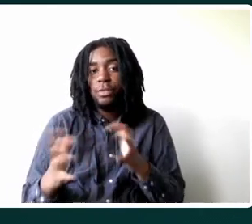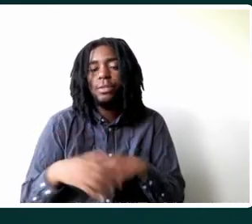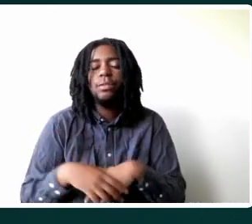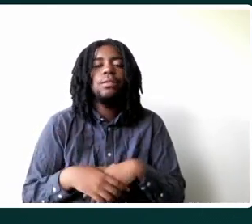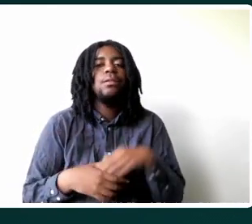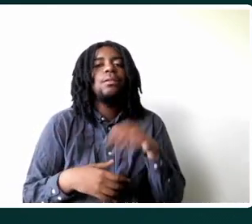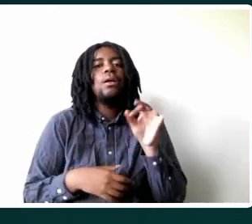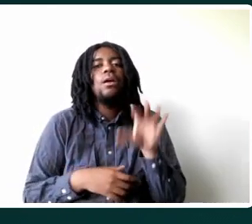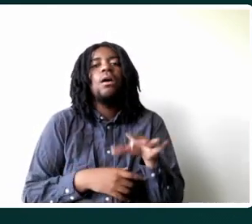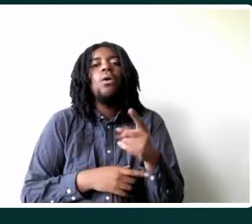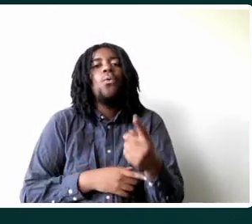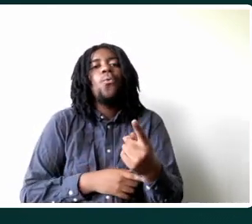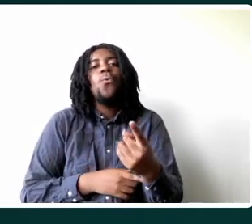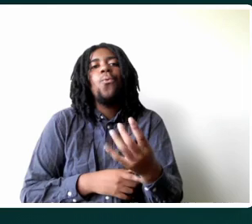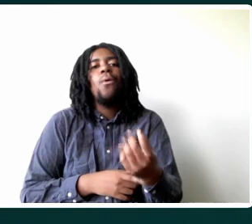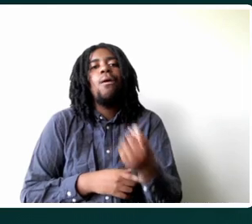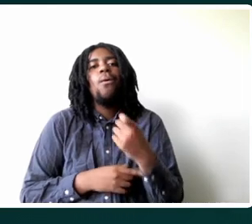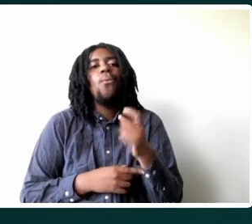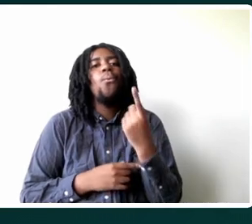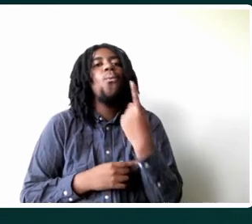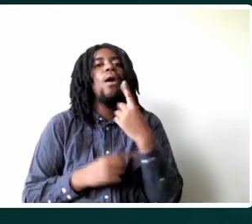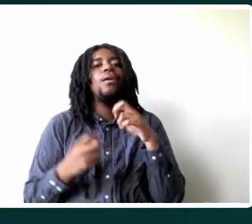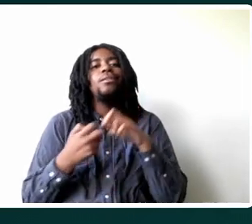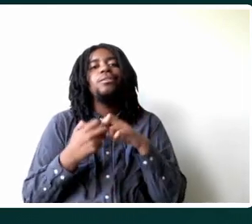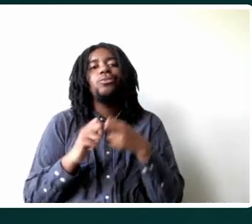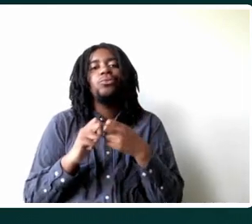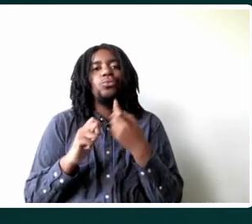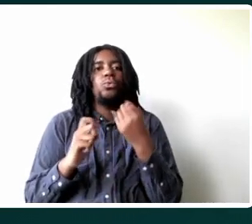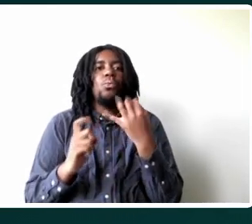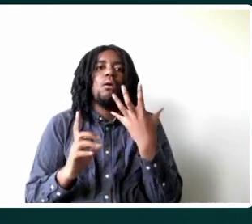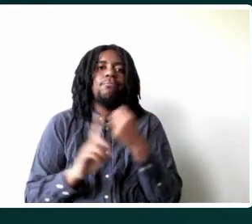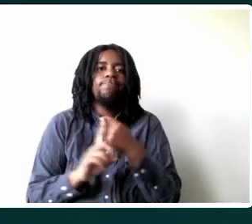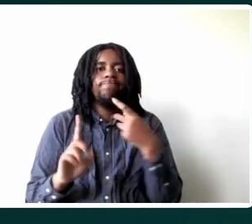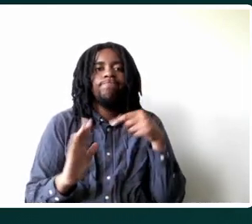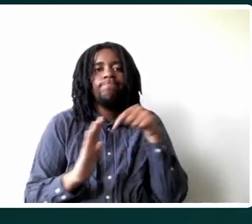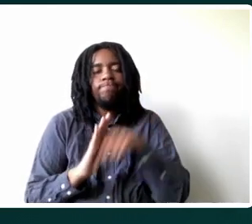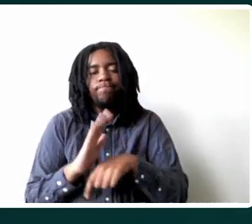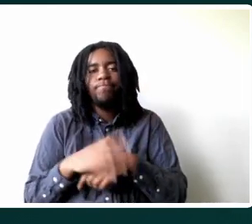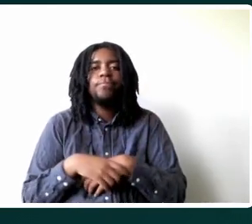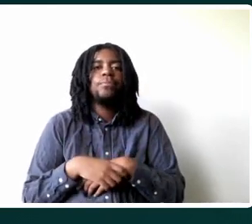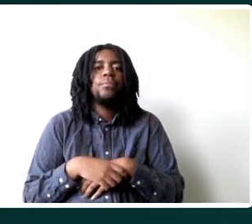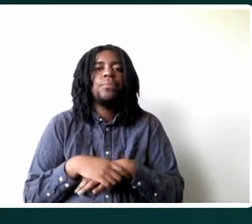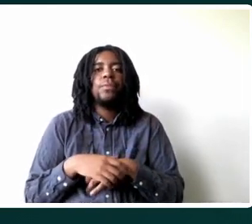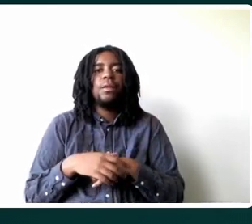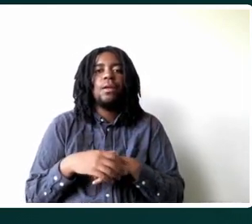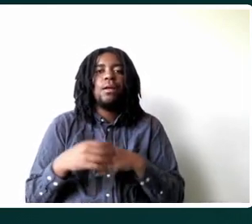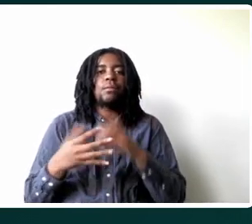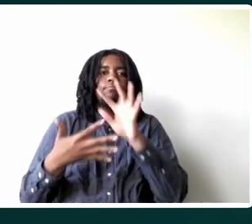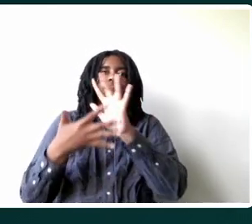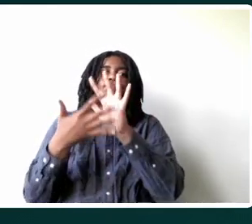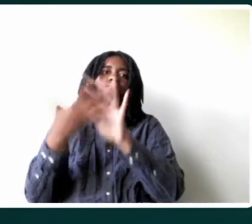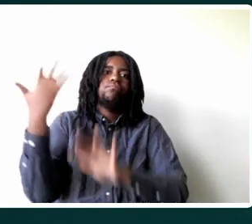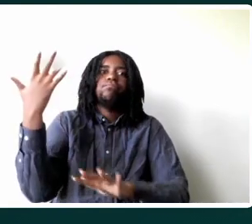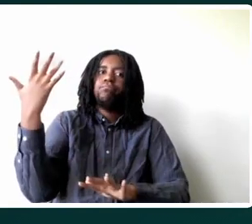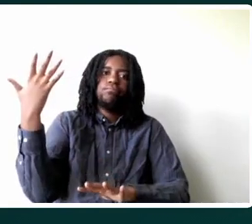little bit further into with their peers. "What's something that you want to talk about?" And the list of things that they wanted to talk about could be the same list that I could pull from